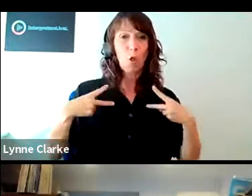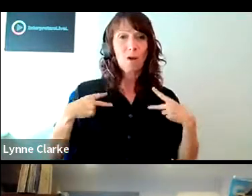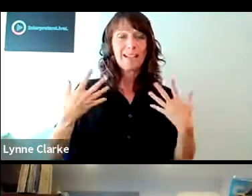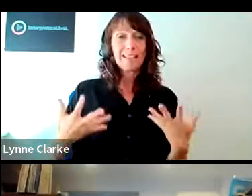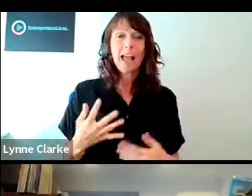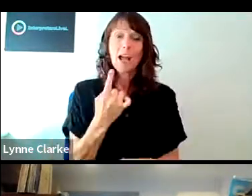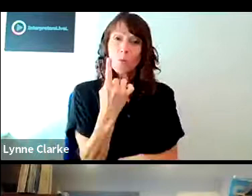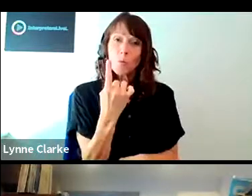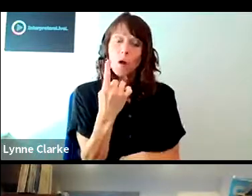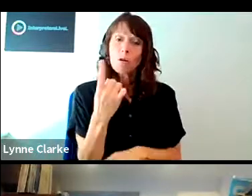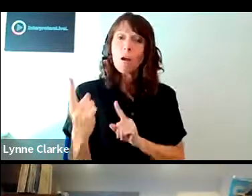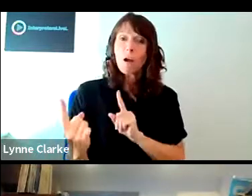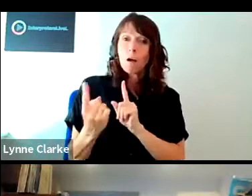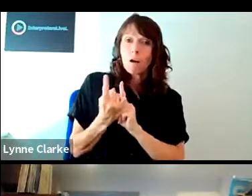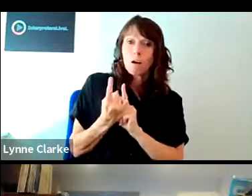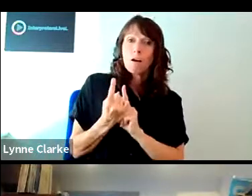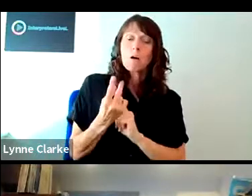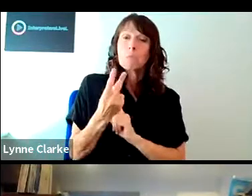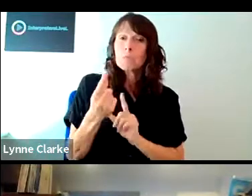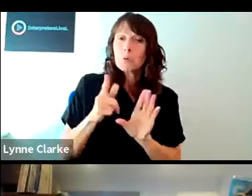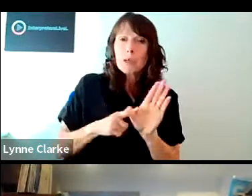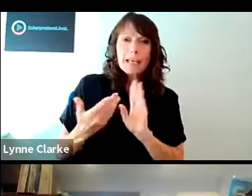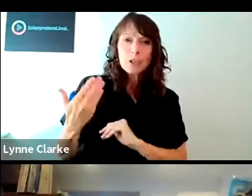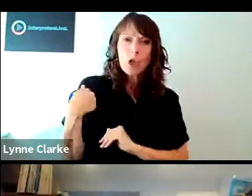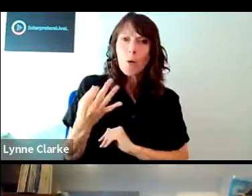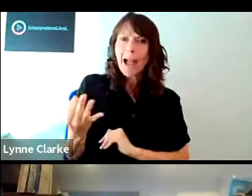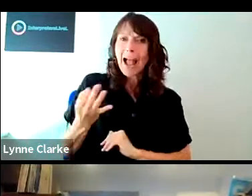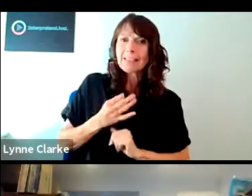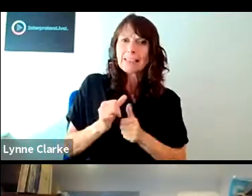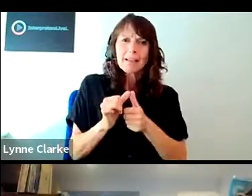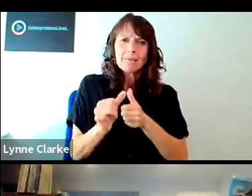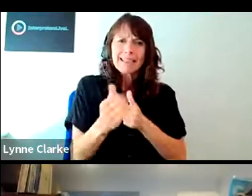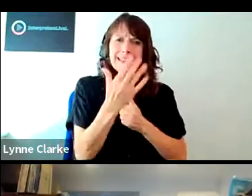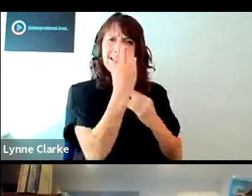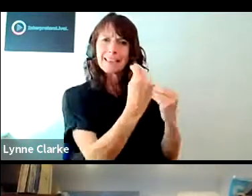one approached me a couple of years ago asking my company to teach them to do it. And I'm like,